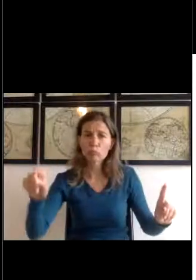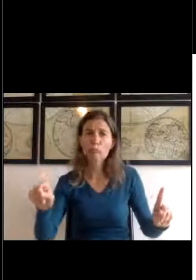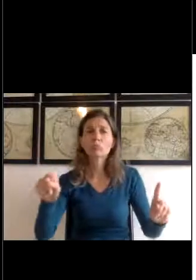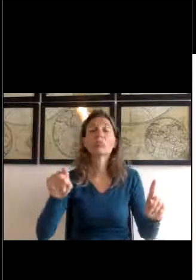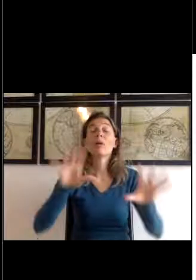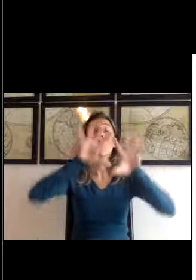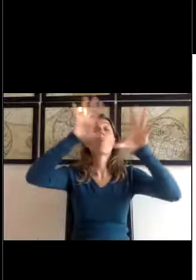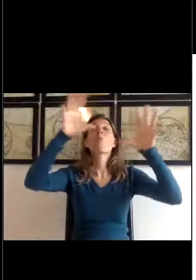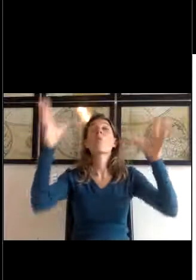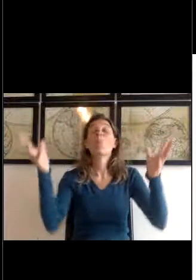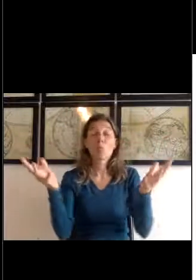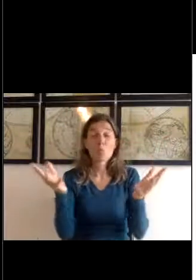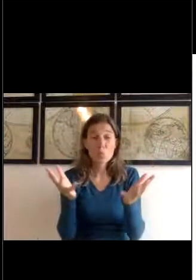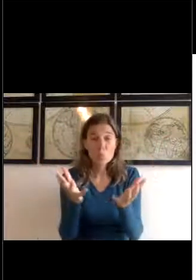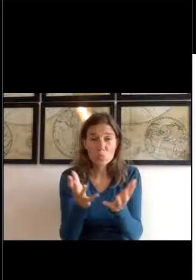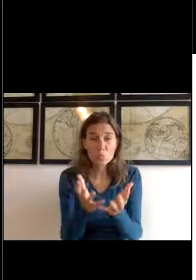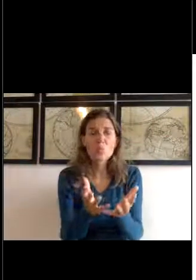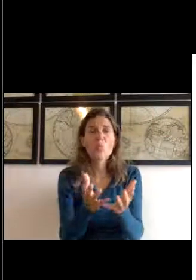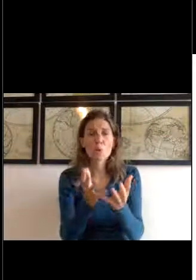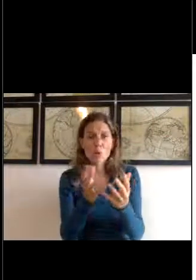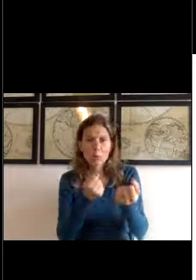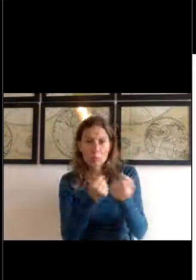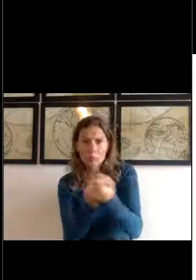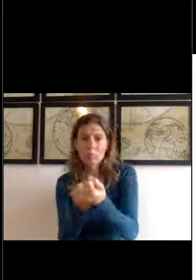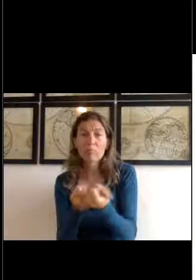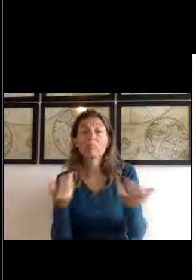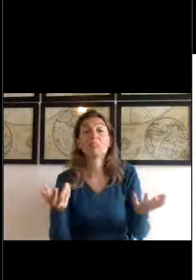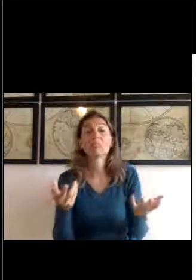Over the years we have sent teachers, physios,